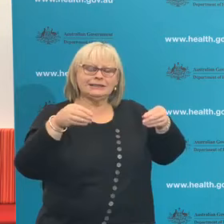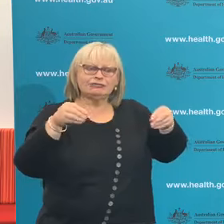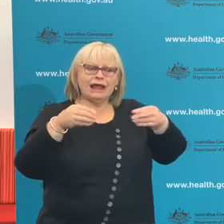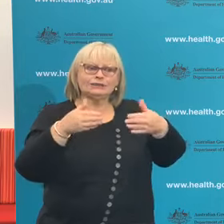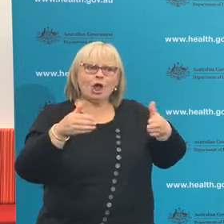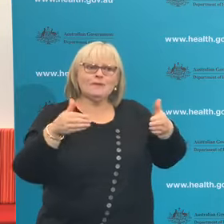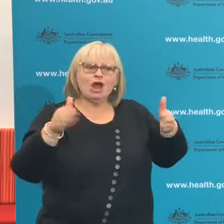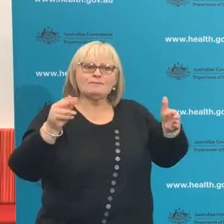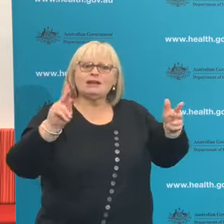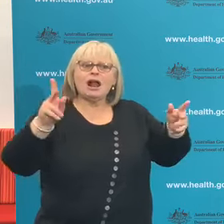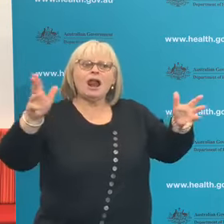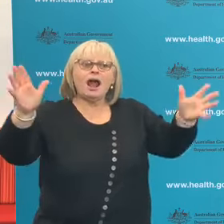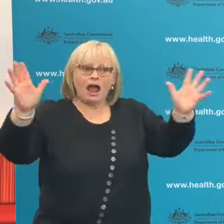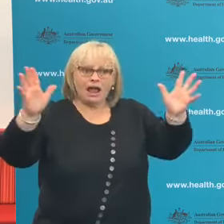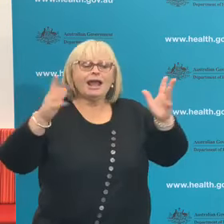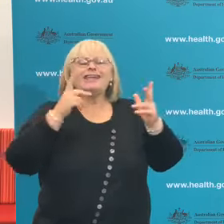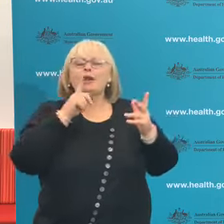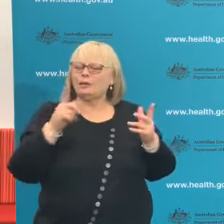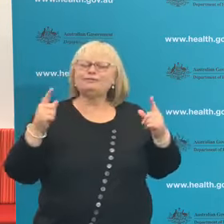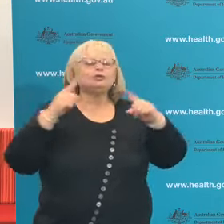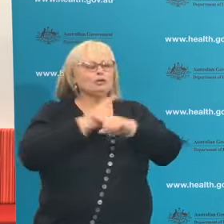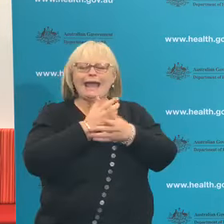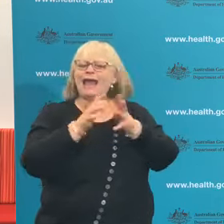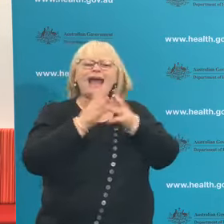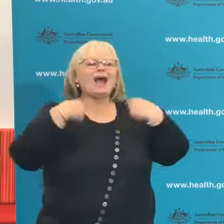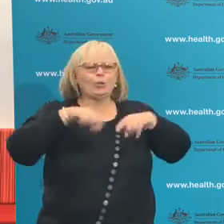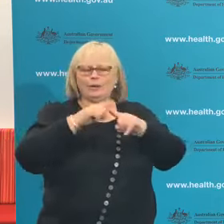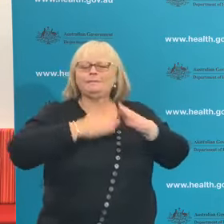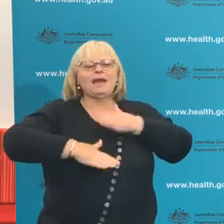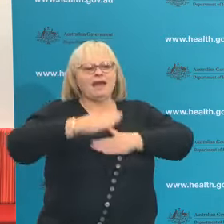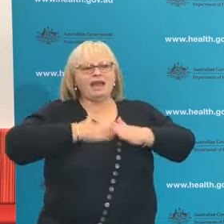change the way we interact as human beings until w'ere through this virus.